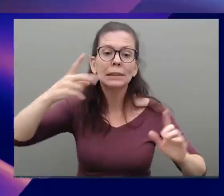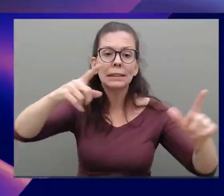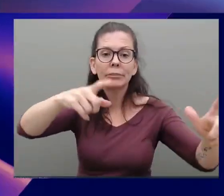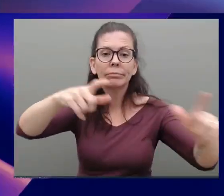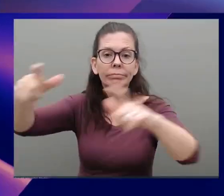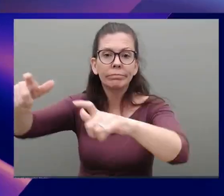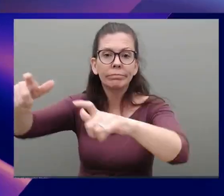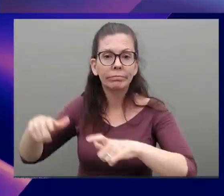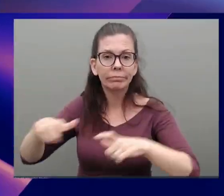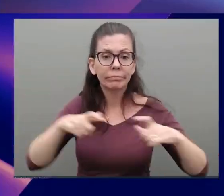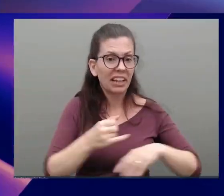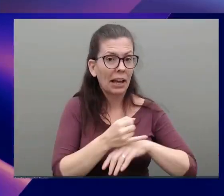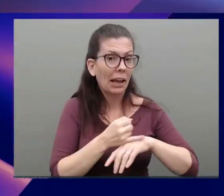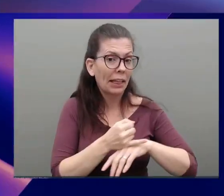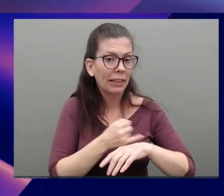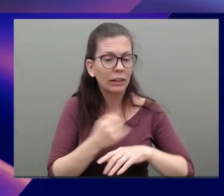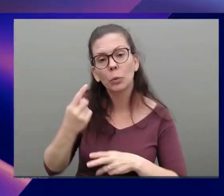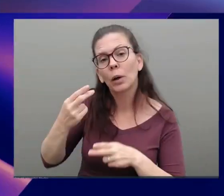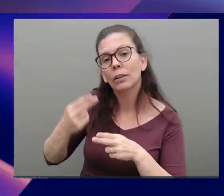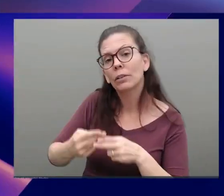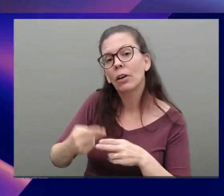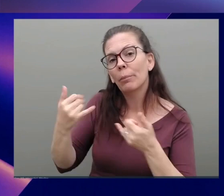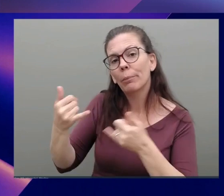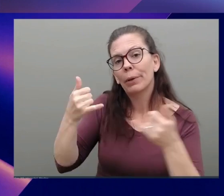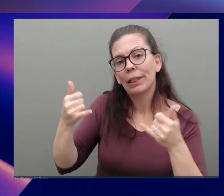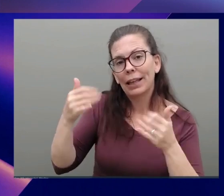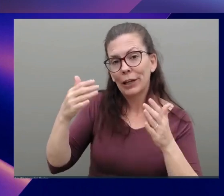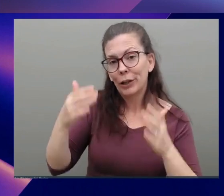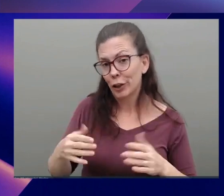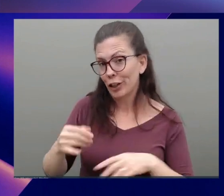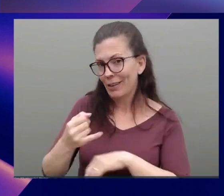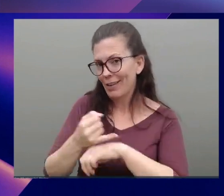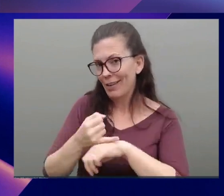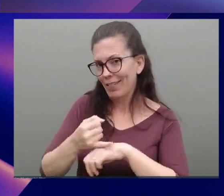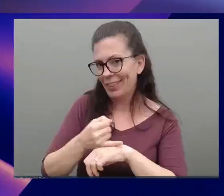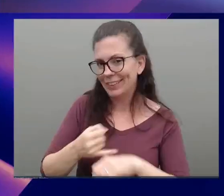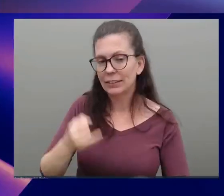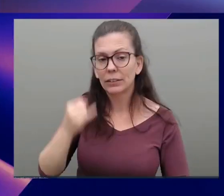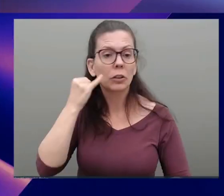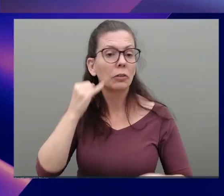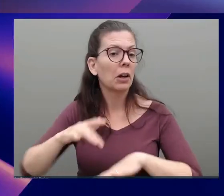Ooh. - There is one called the player island, which if I click in the customizations,